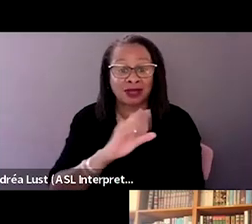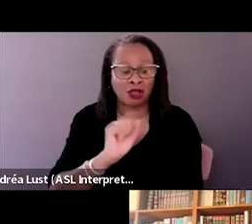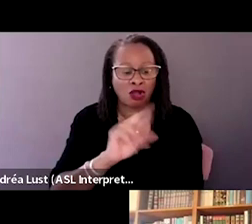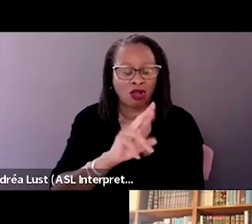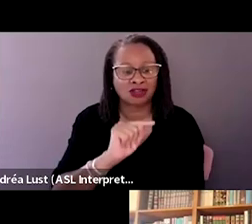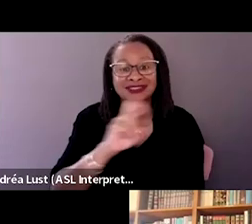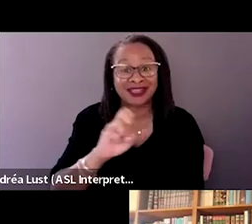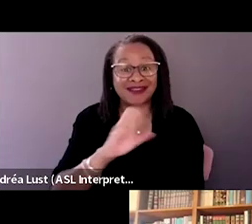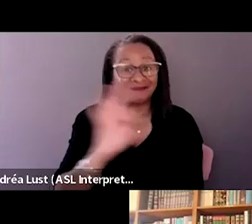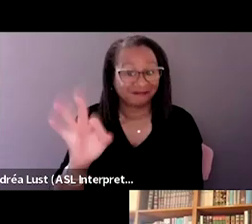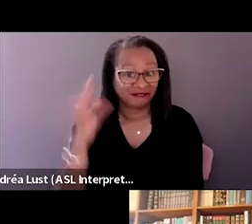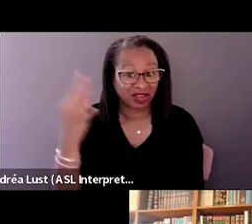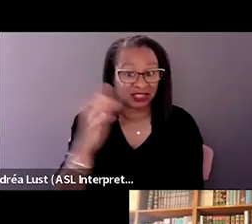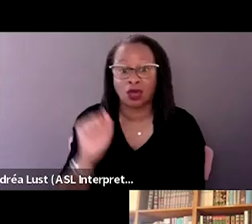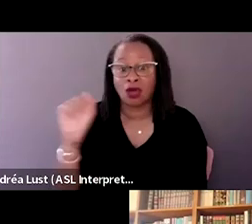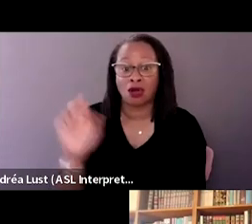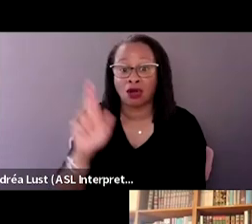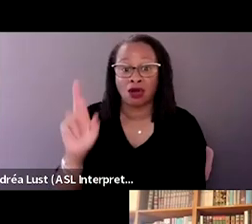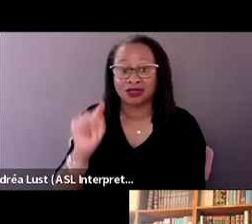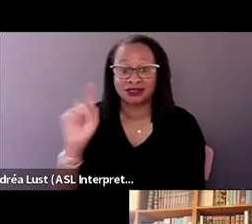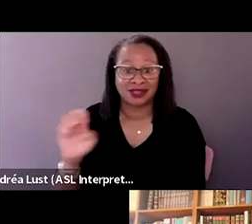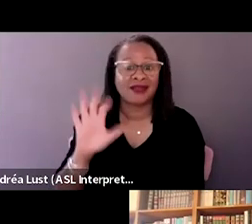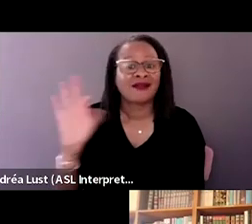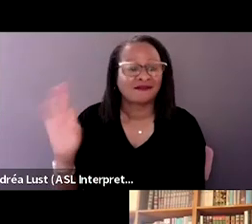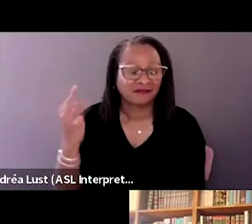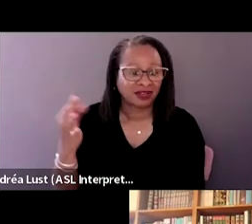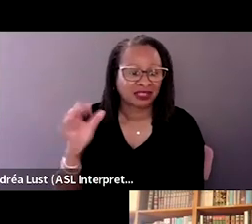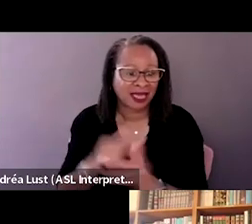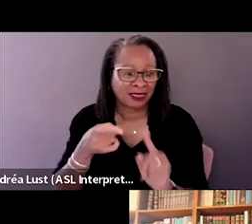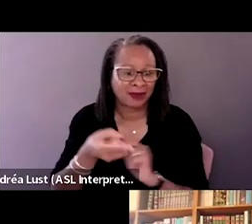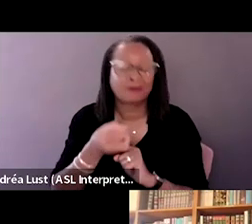And at the moment we decided to broadcasted it,